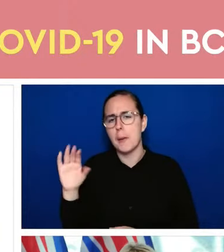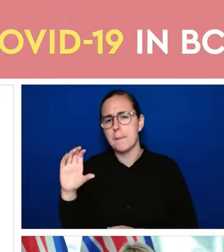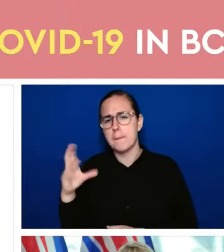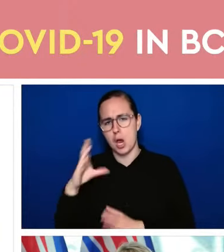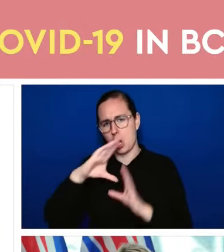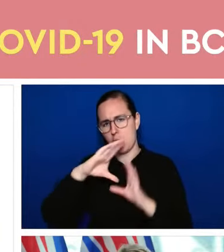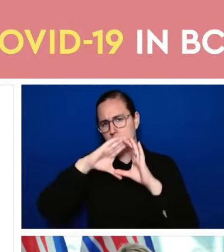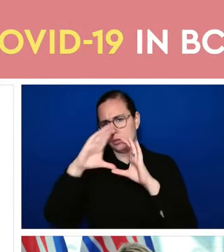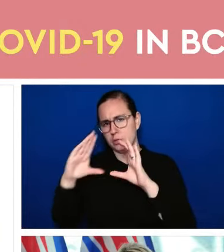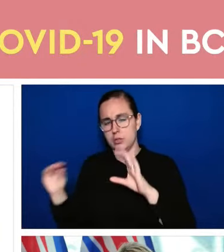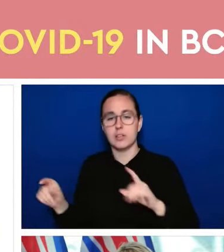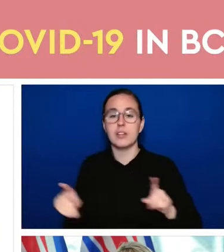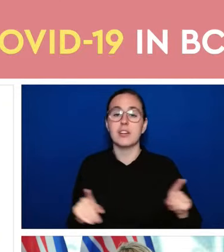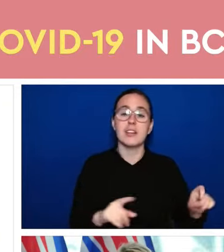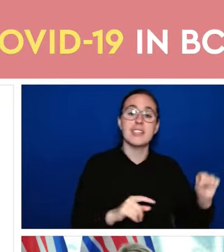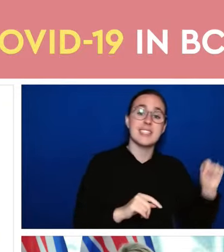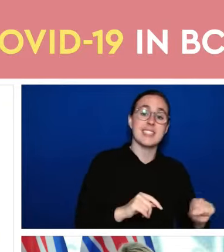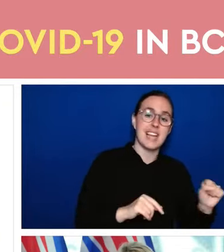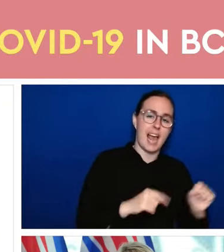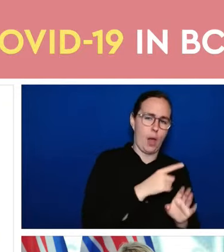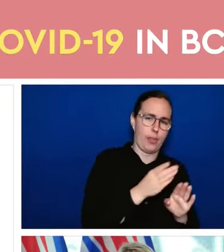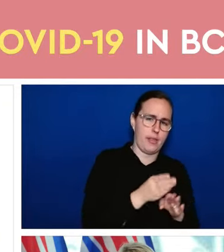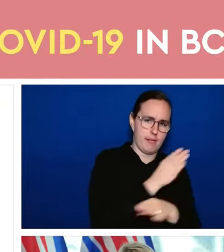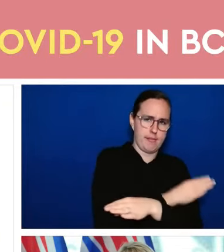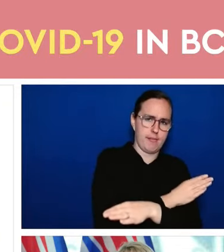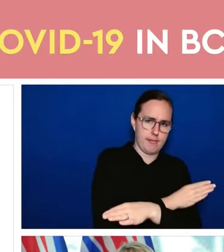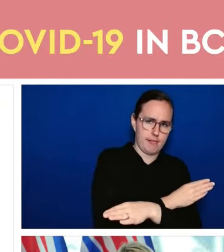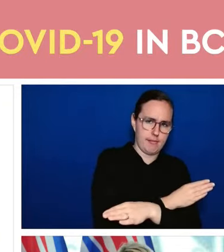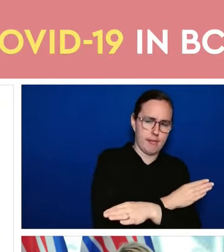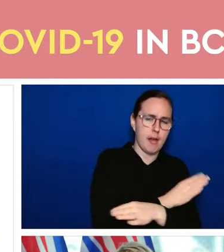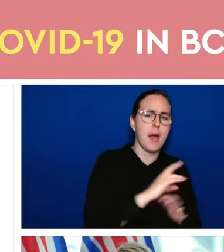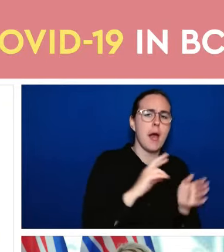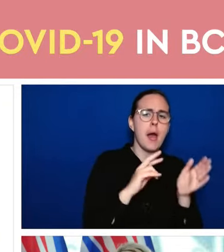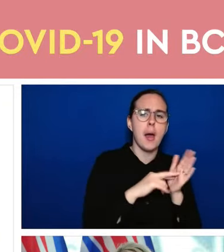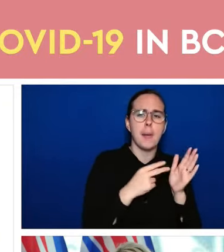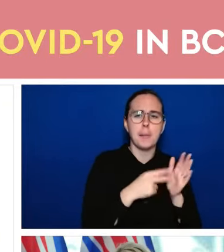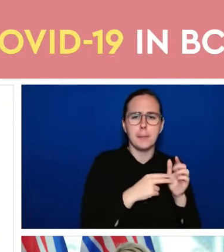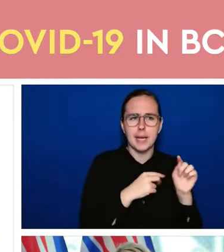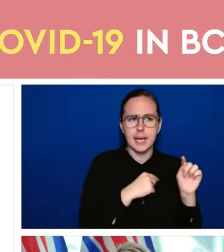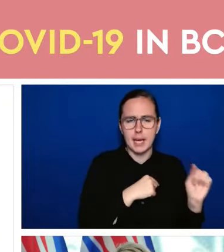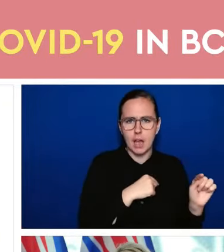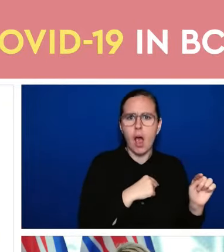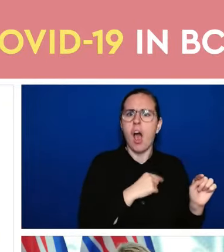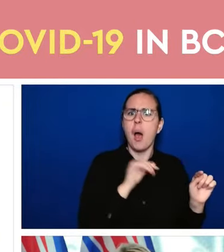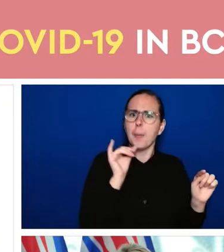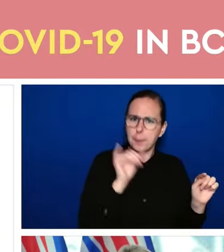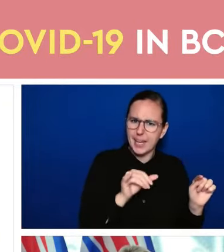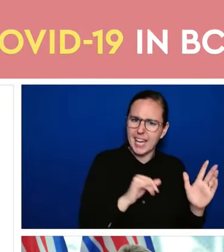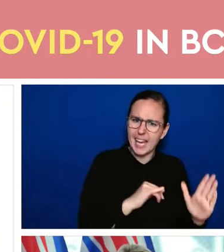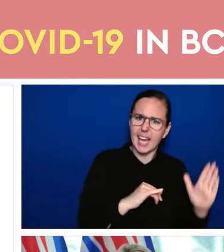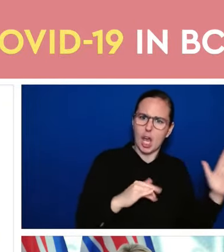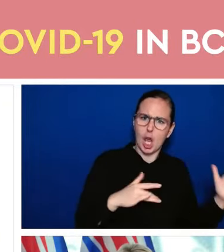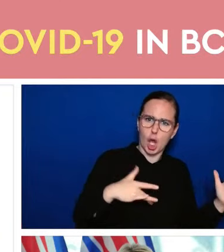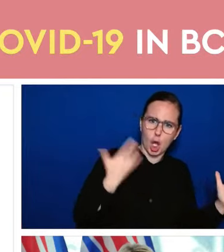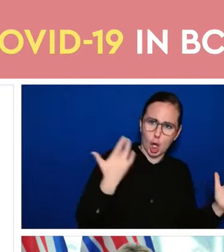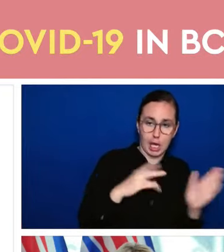might be seeing influences start to search in November December